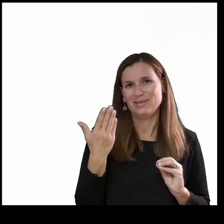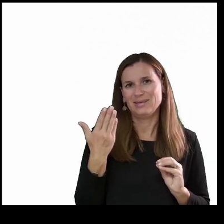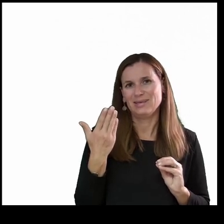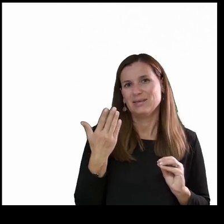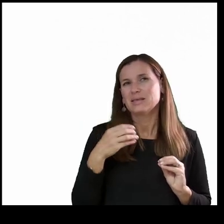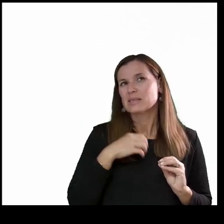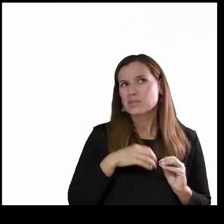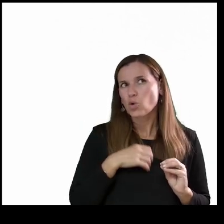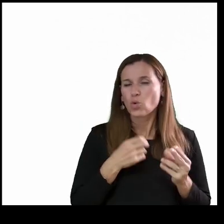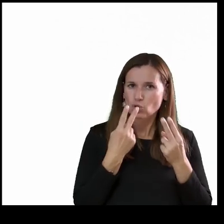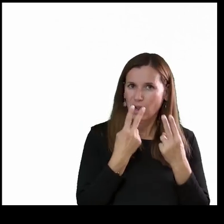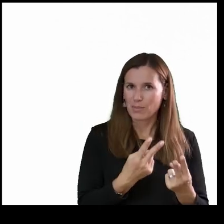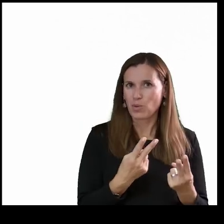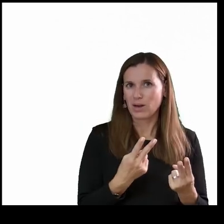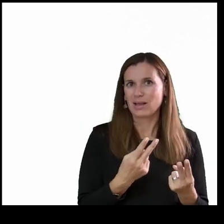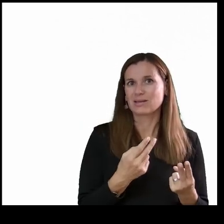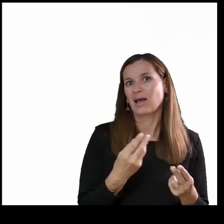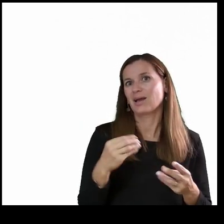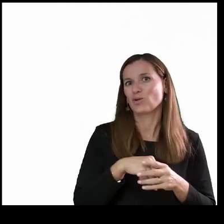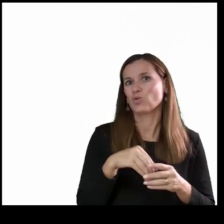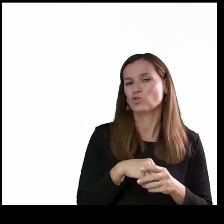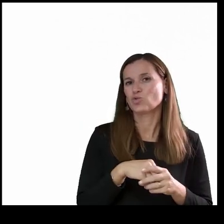perspective that integrates concept to systems